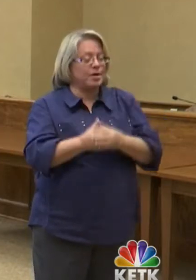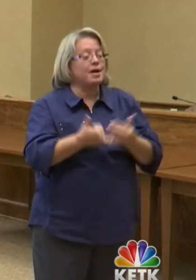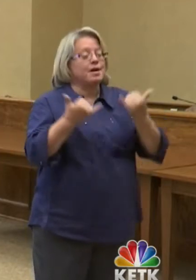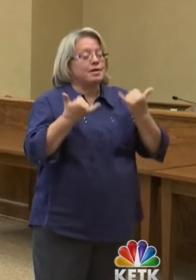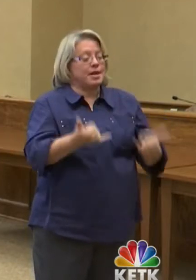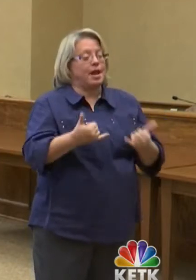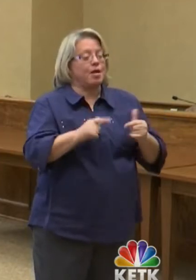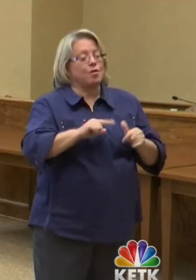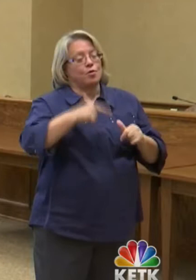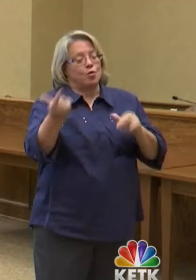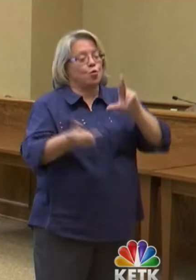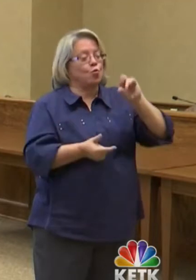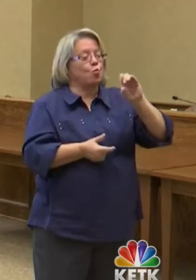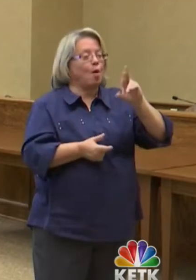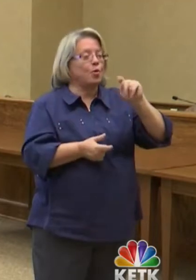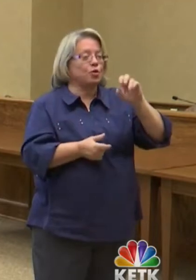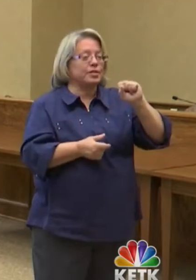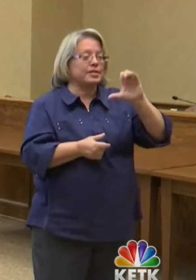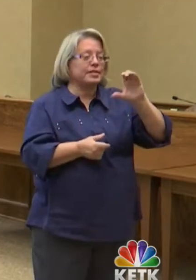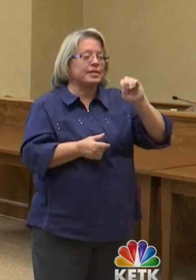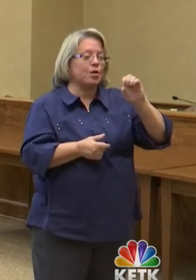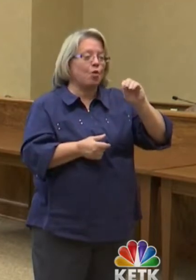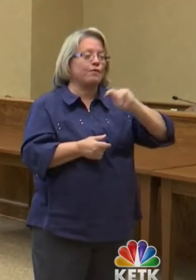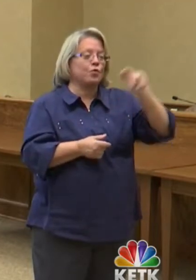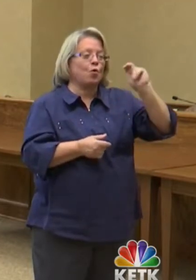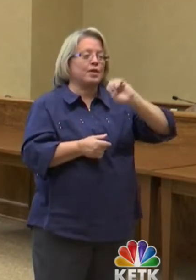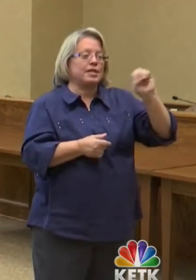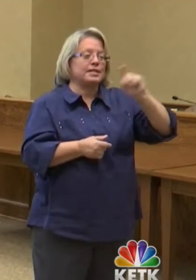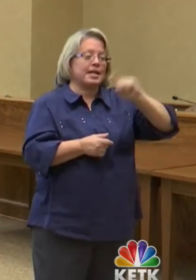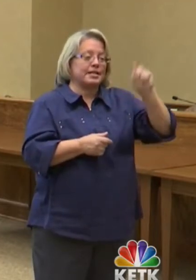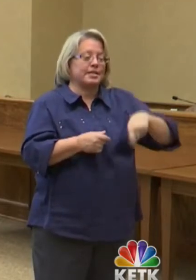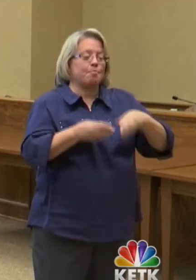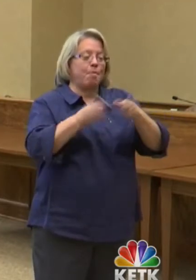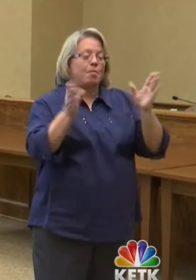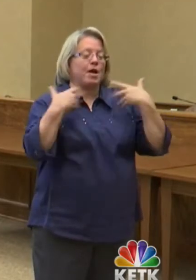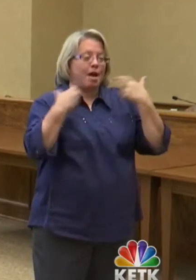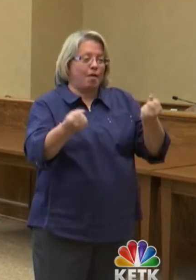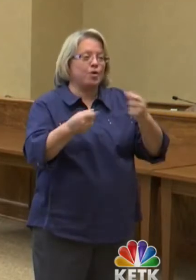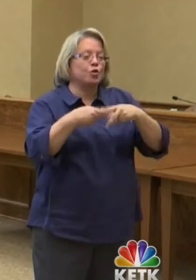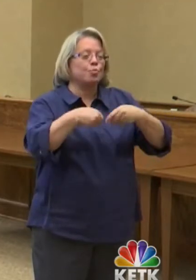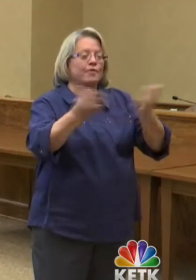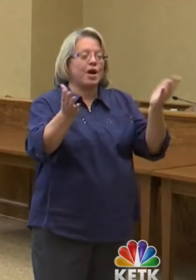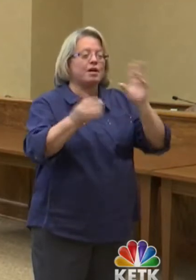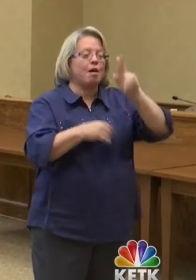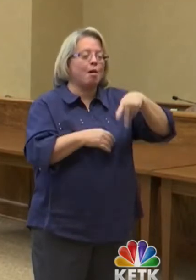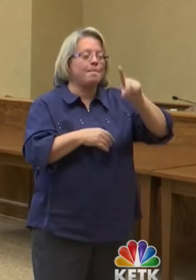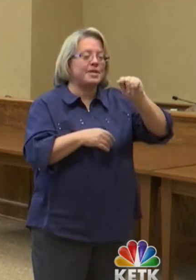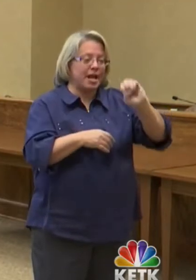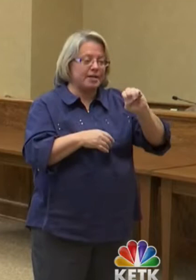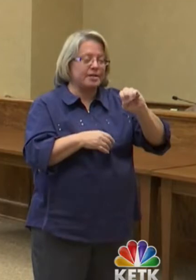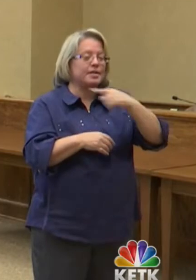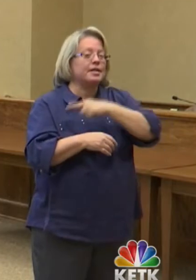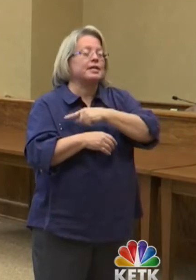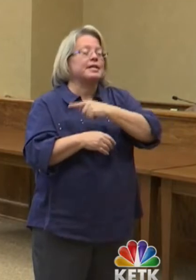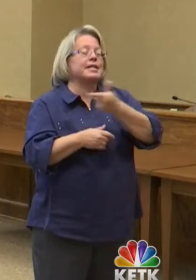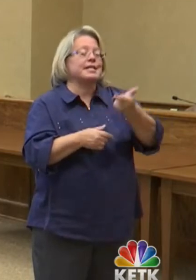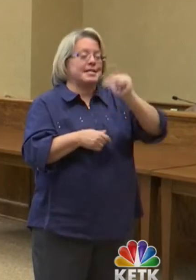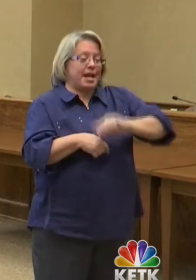STAY TUNED NEXT WEEK FOR MORE DETAILS ONCE WE HEAR FROM THE GOVERNOR AND KNOW WHAT LIBERTY HE IS PROVIDING TO US ON LOCAL LEVEL AND WHAT HE IS GOING TO DO STATEWIDE. OKAY.